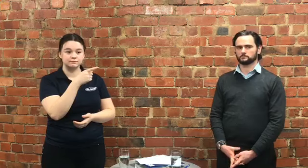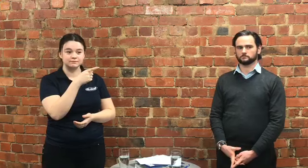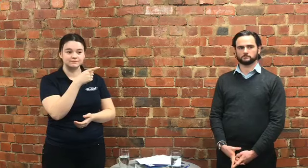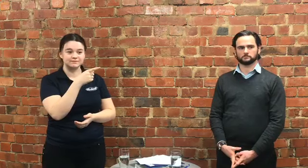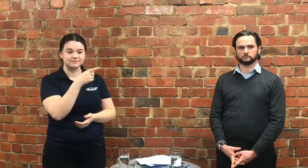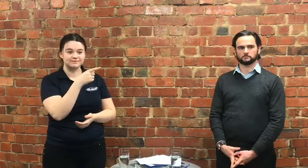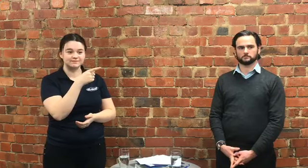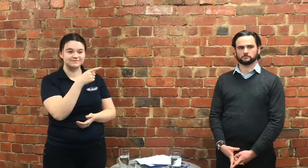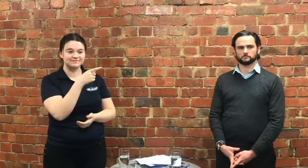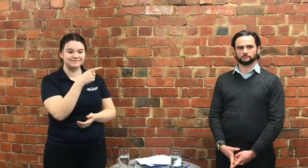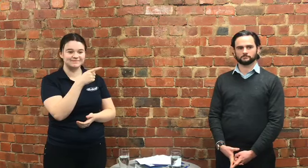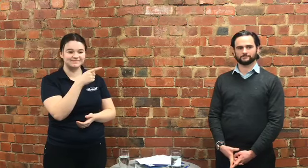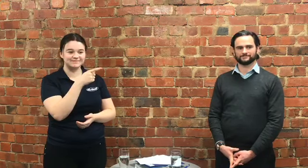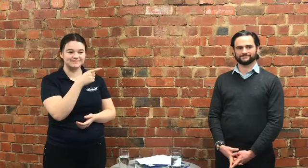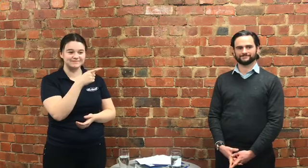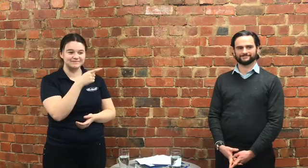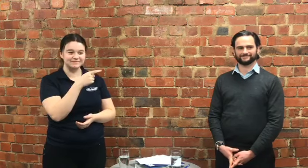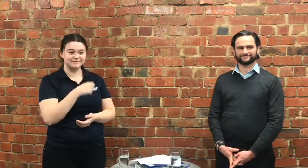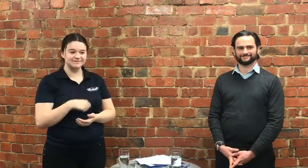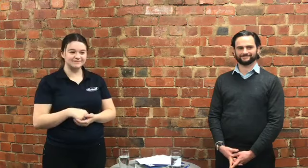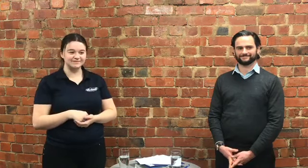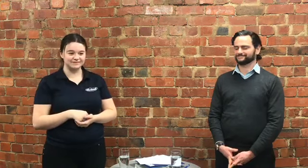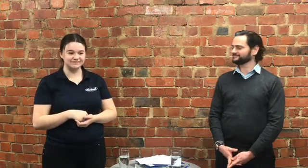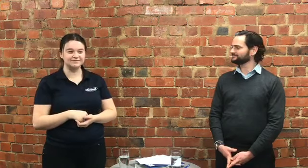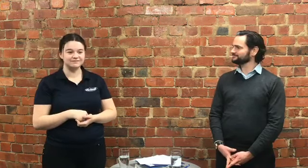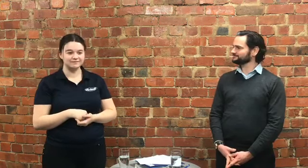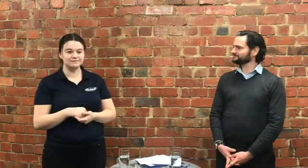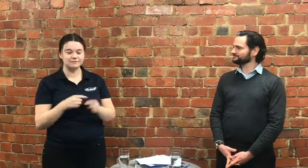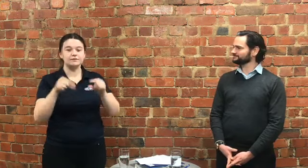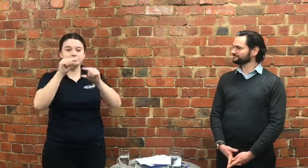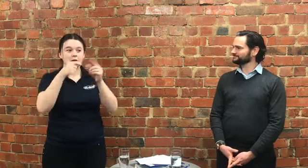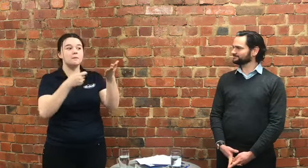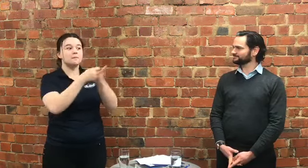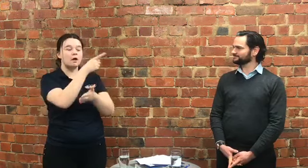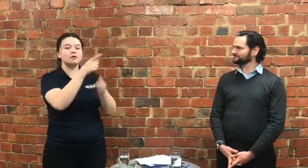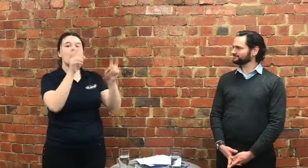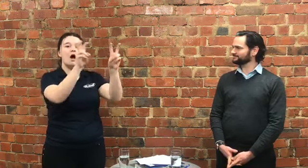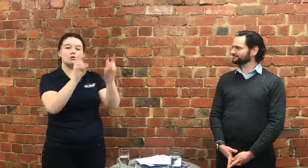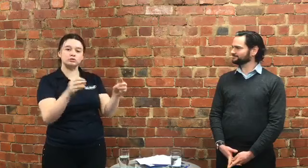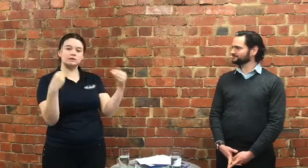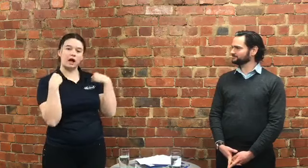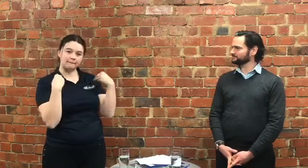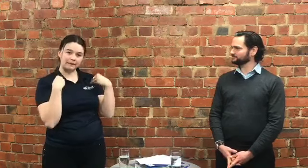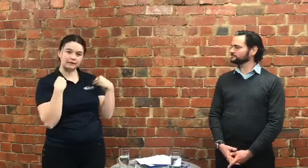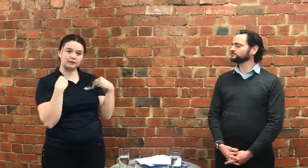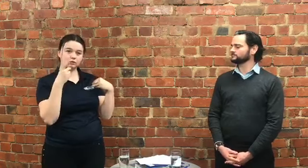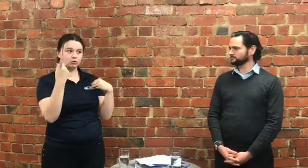that will manage the funds for you, the NDIS will give you some additional funds